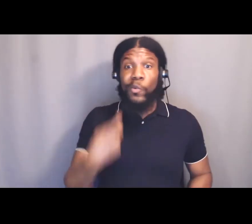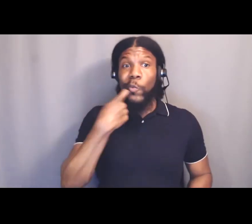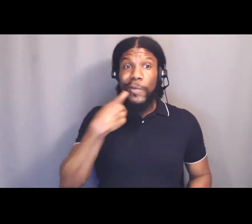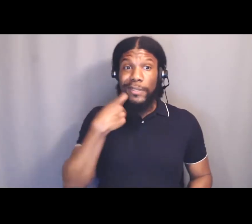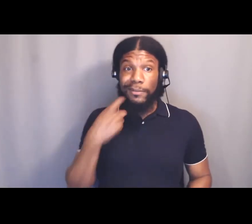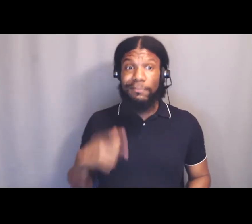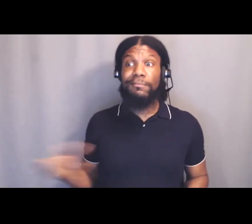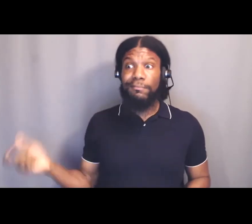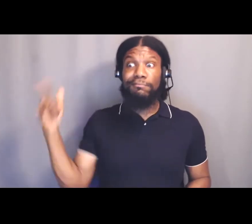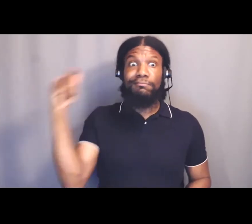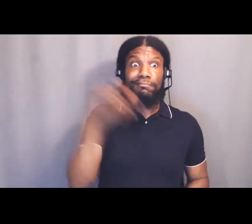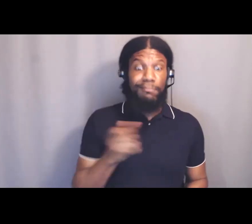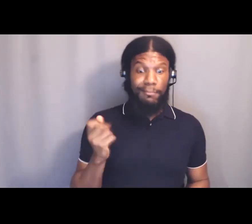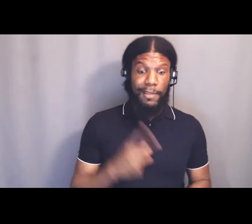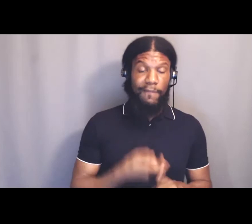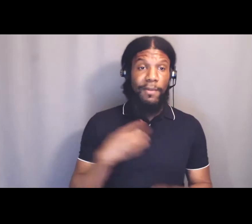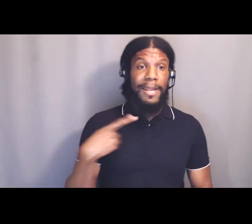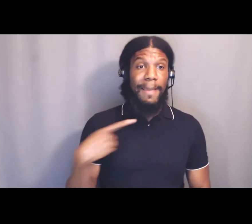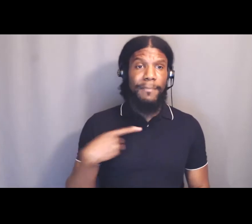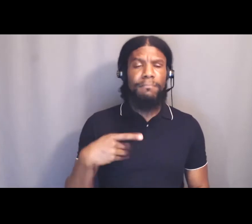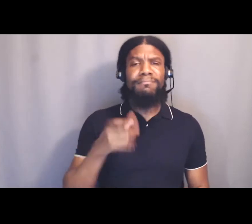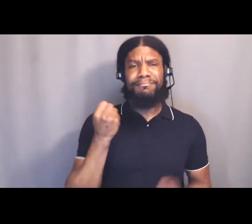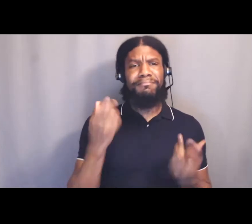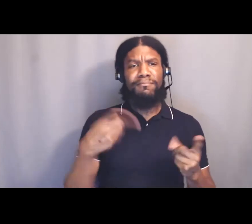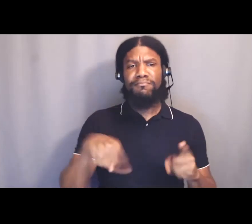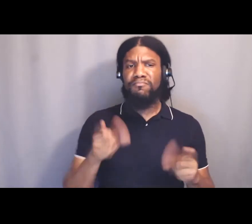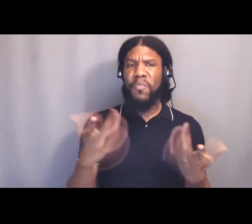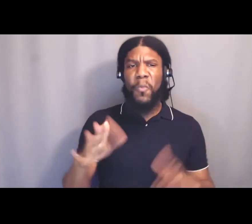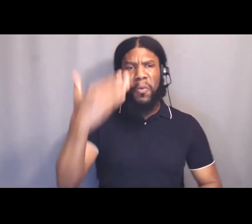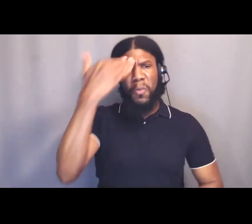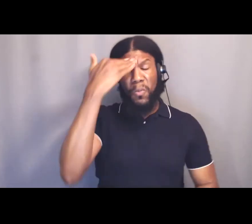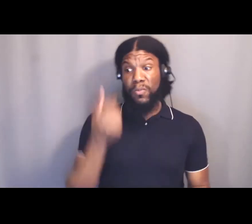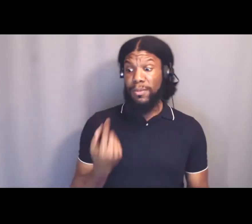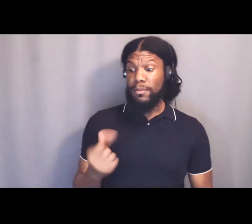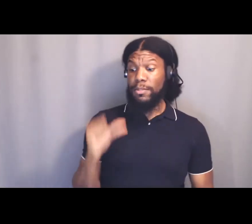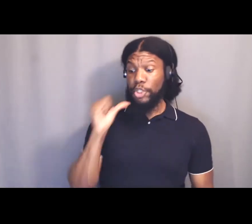Many of you all know that yesterday was the one-year anniversary of the murder of George Floyd.